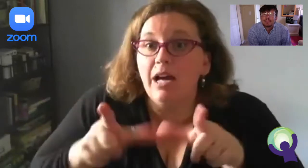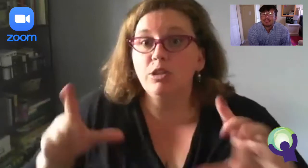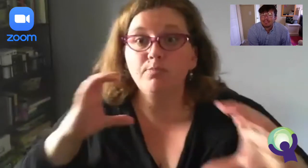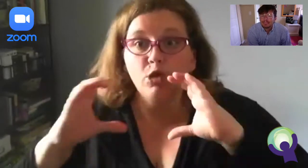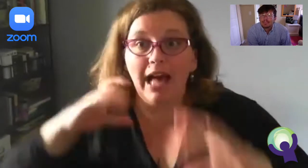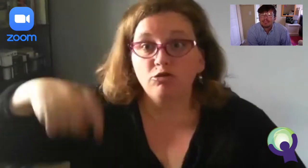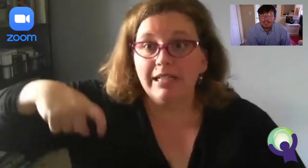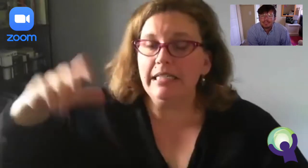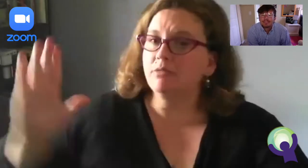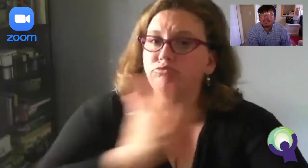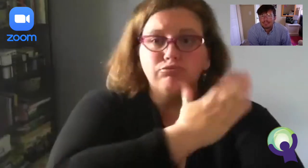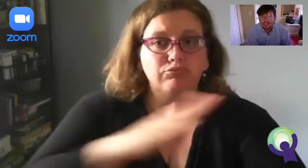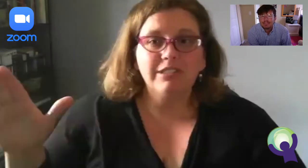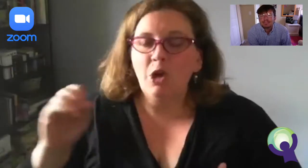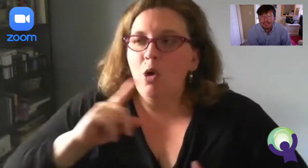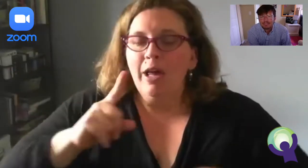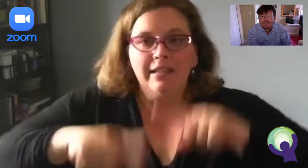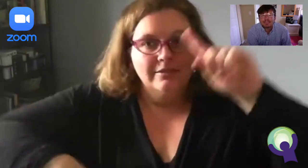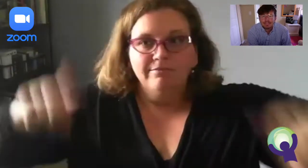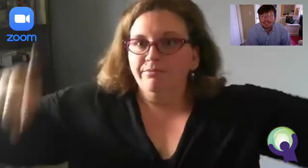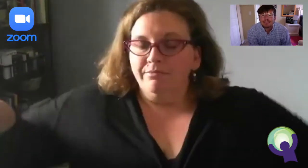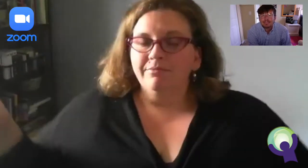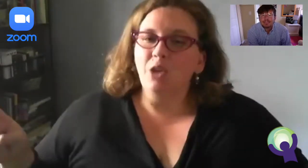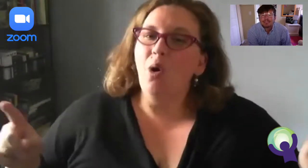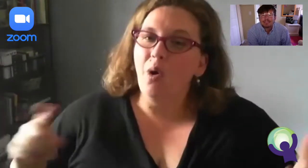interpreter. But you know there's a range of